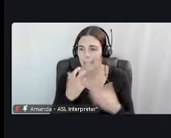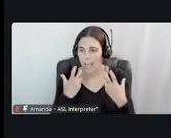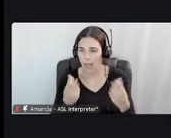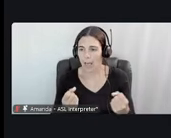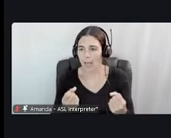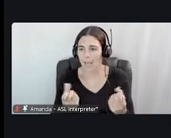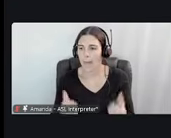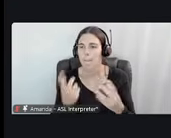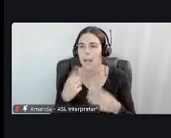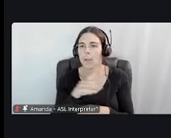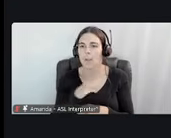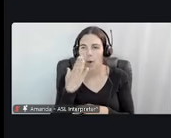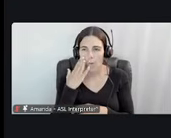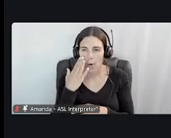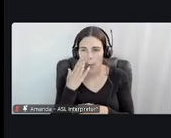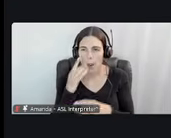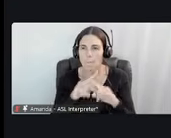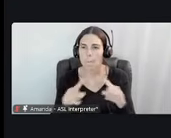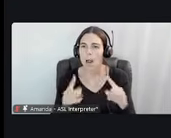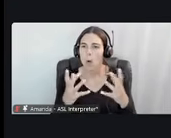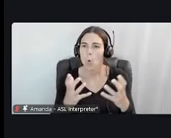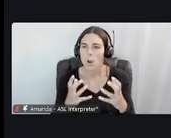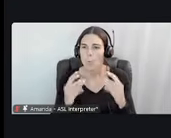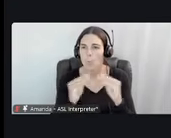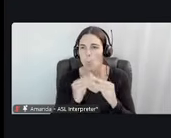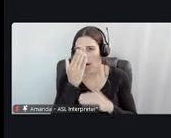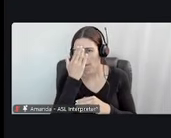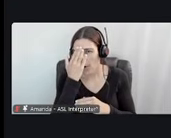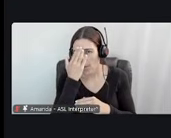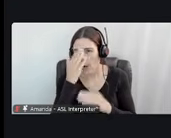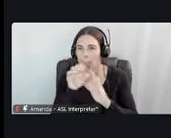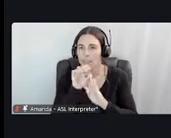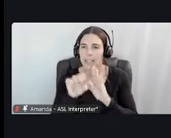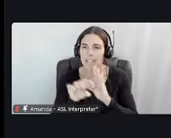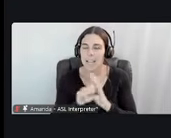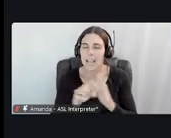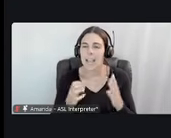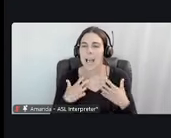but I want to make you more familiar with what this state-owned healthcare system is all about.